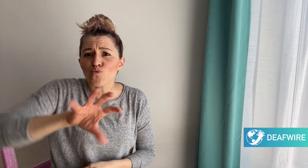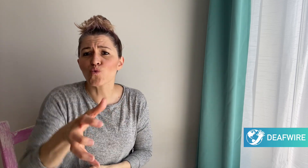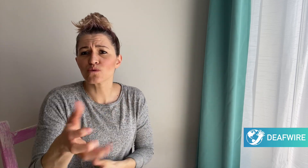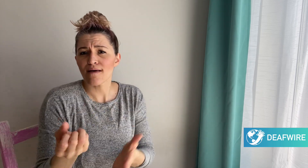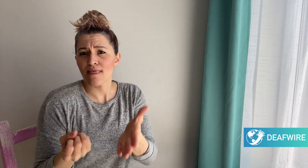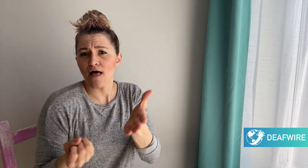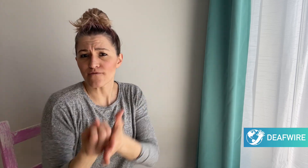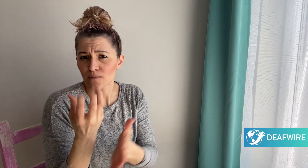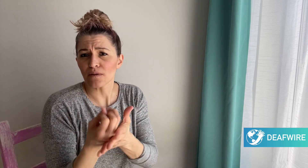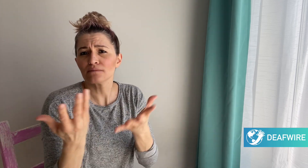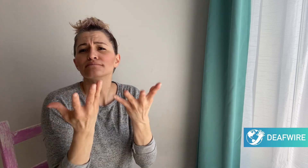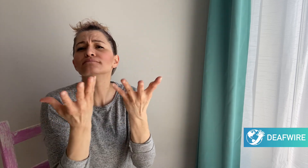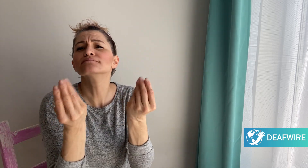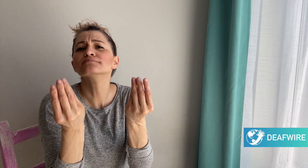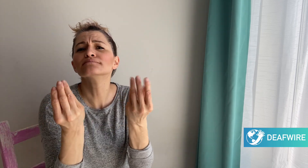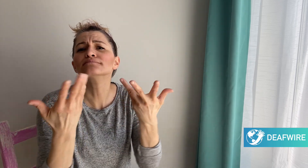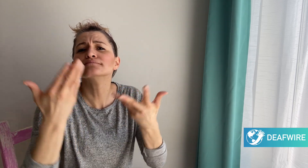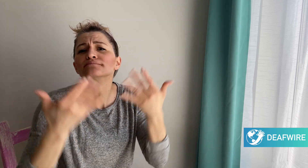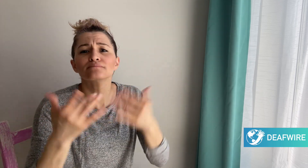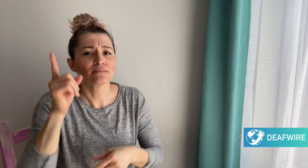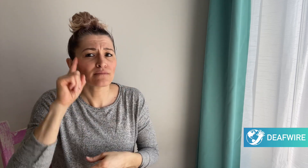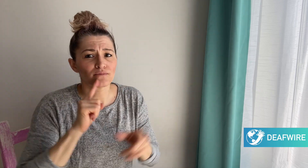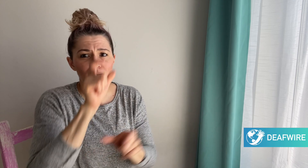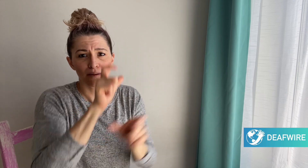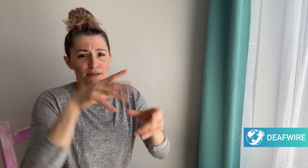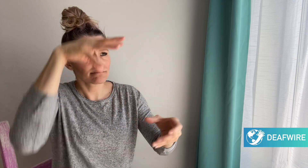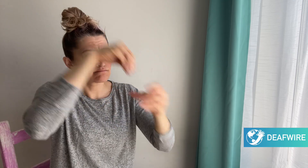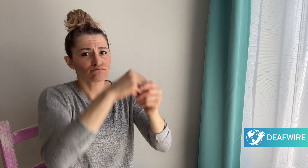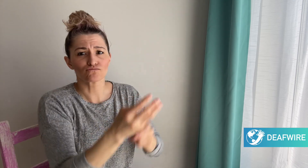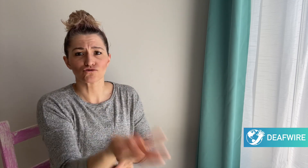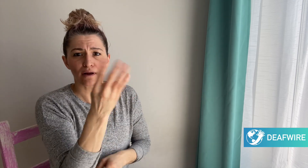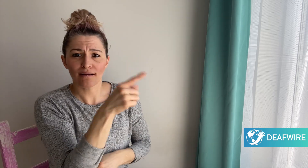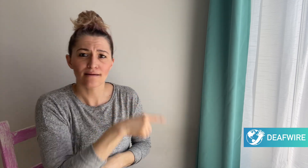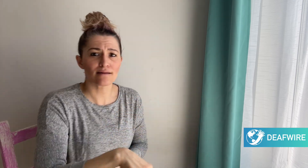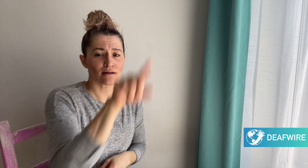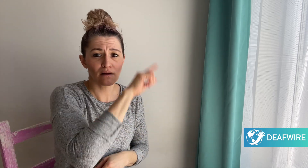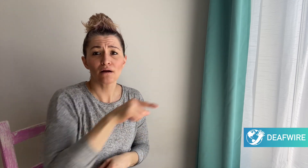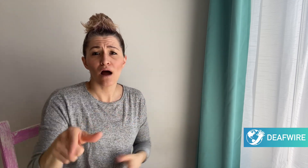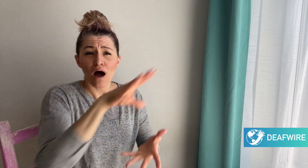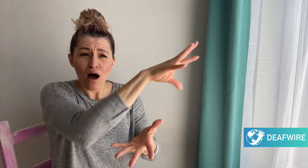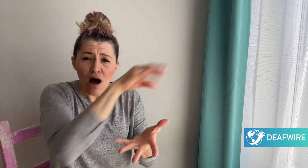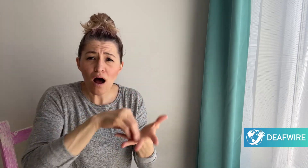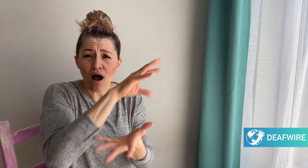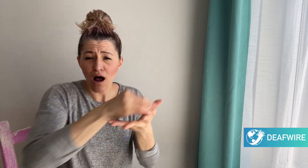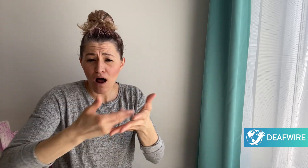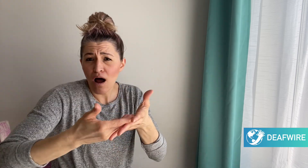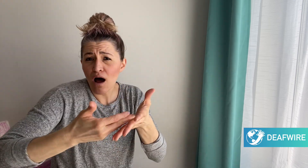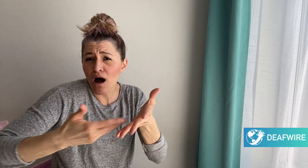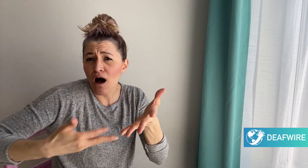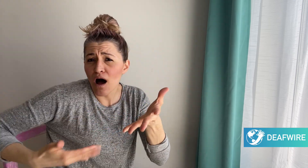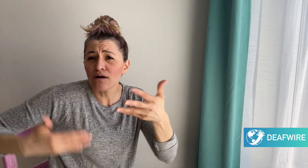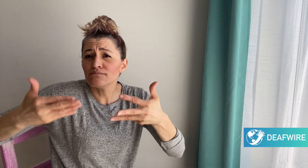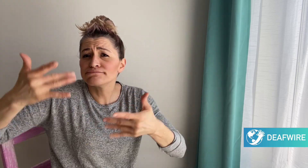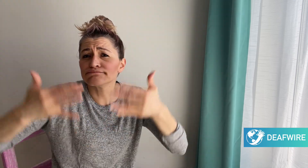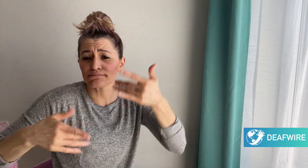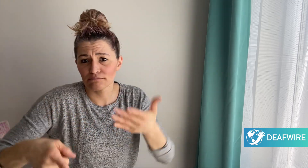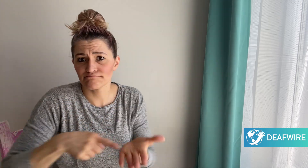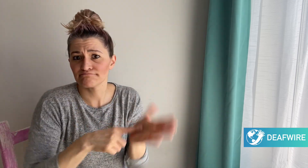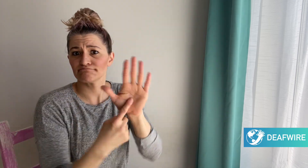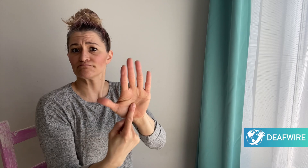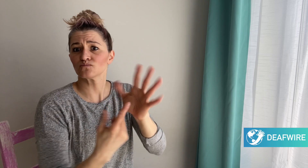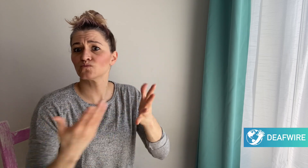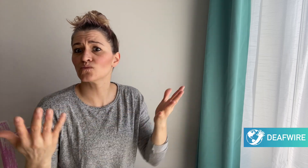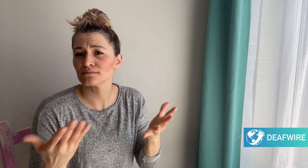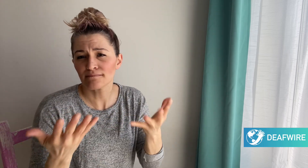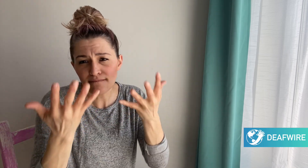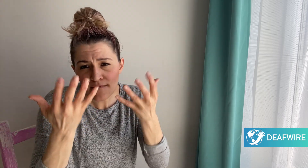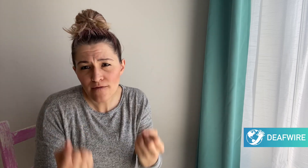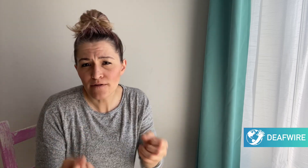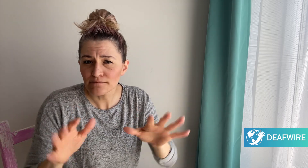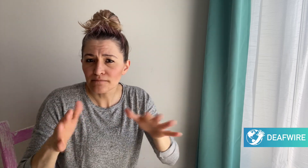of Deaf people in prisons. Their database shows there are currently